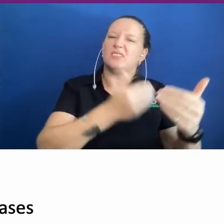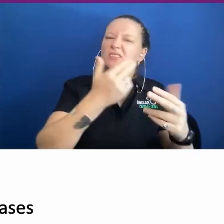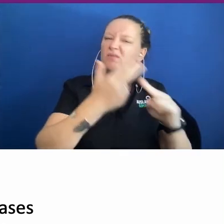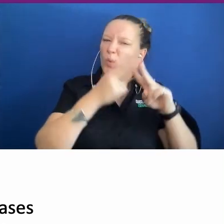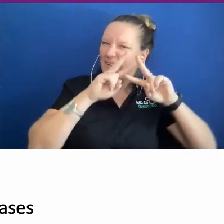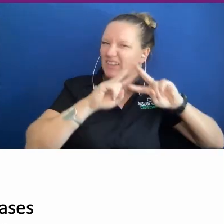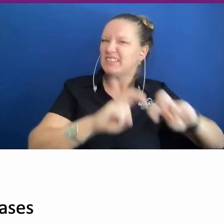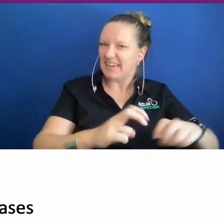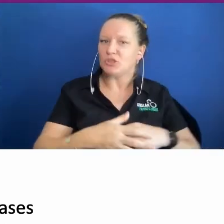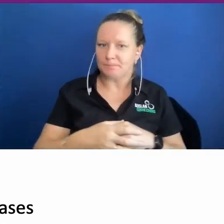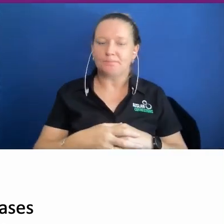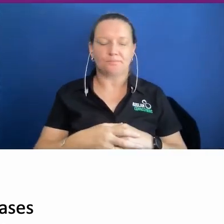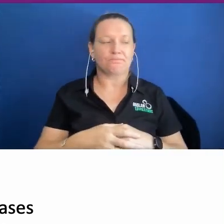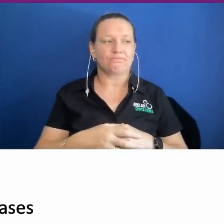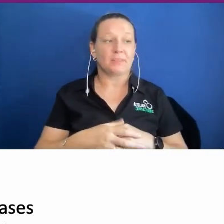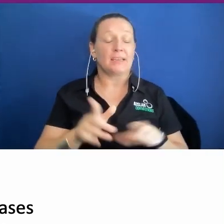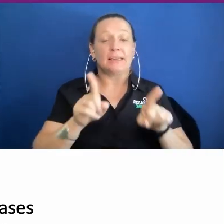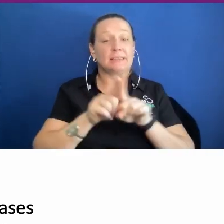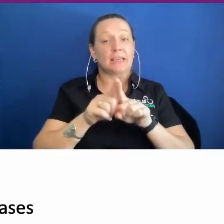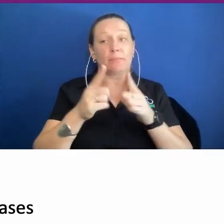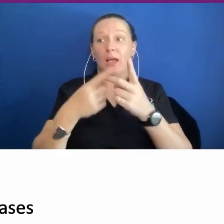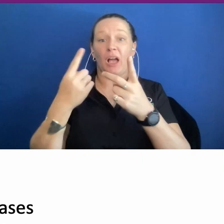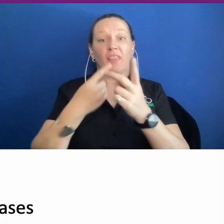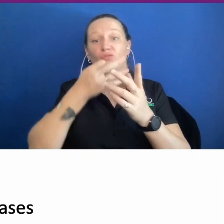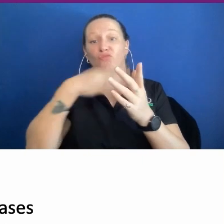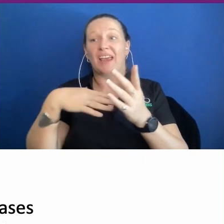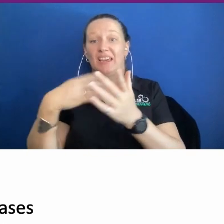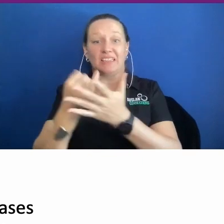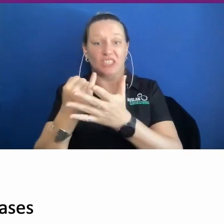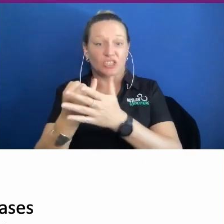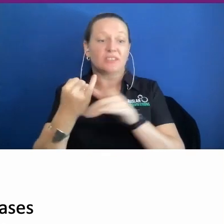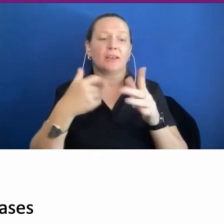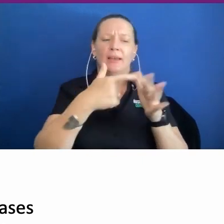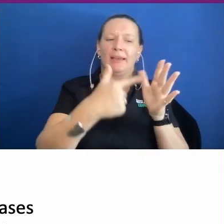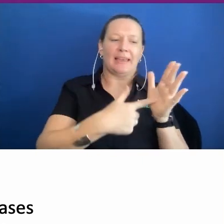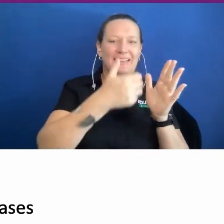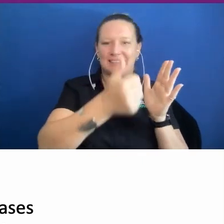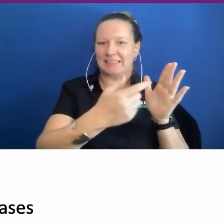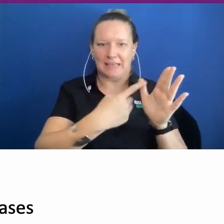Like many rare conditions, KAT6A syndrome is still being understood and there's only roughly